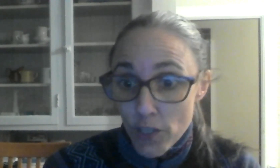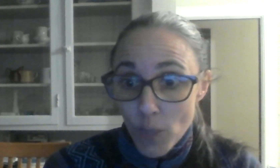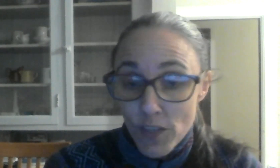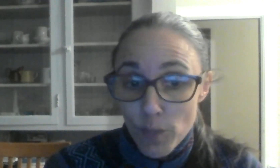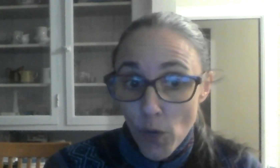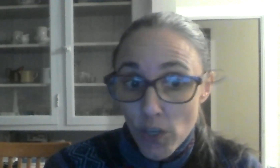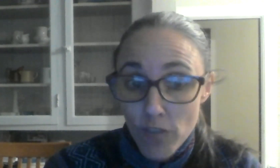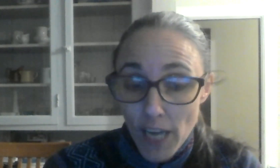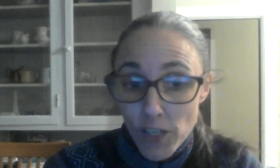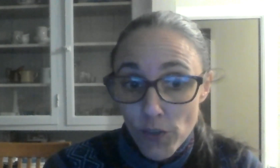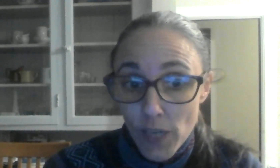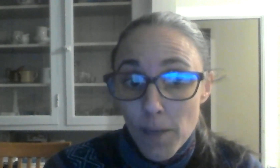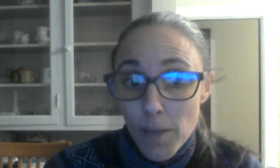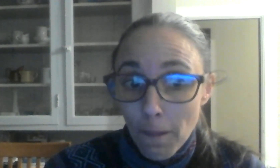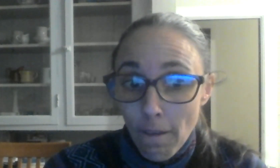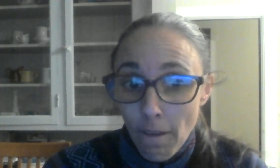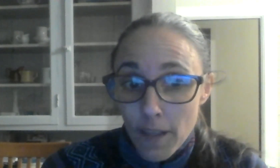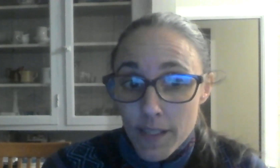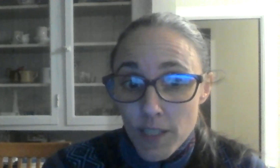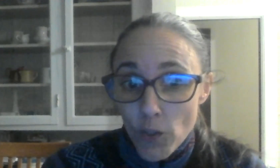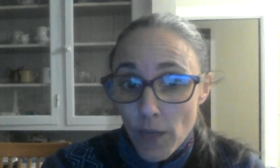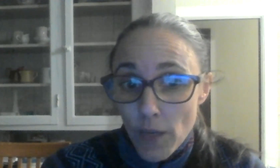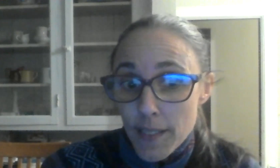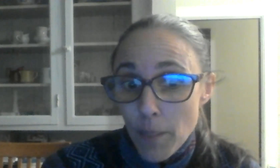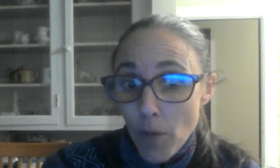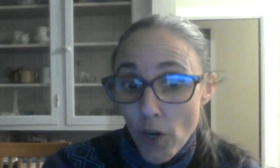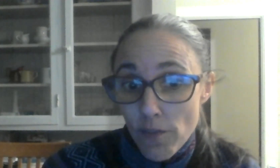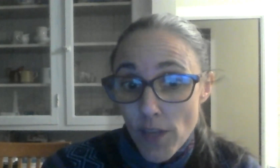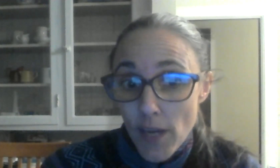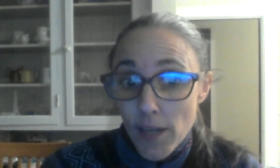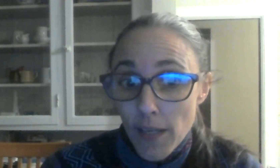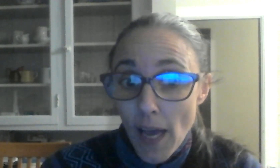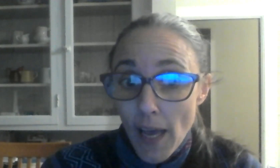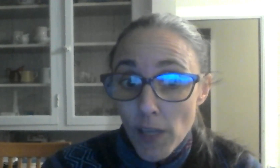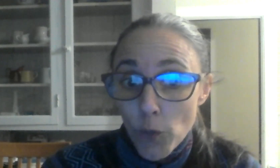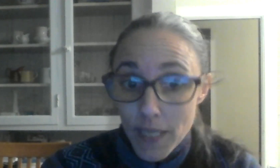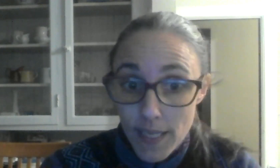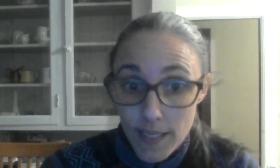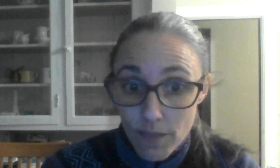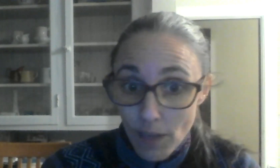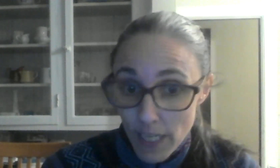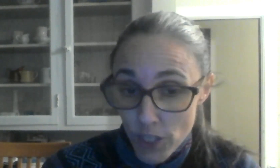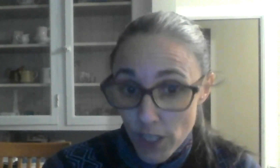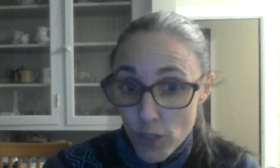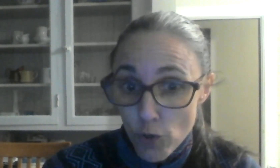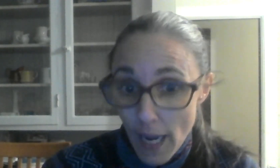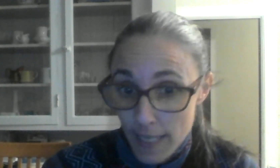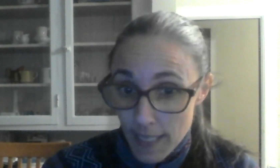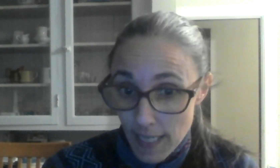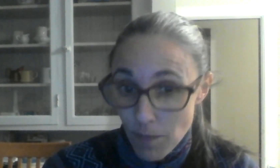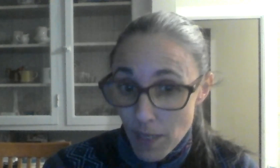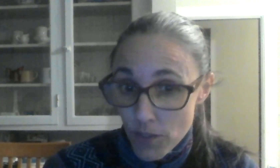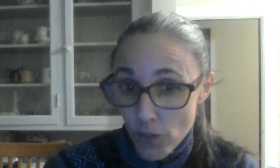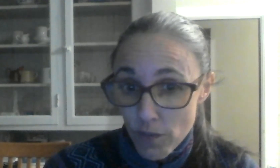with Spark of Chattanooga. Cecil is part of the Kyle Peace Foundation, Tri-Team and serves on